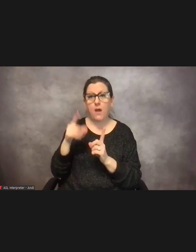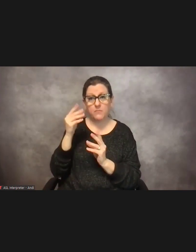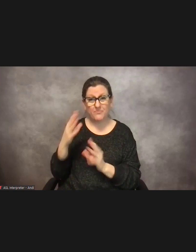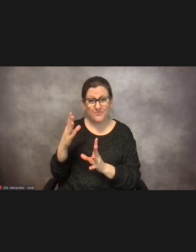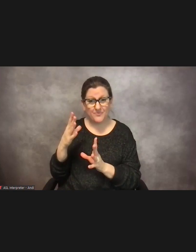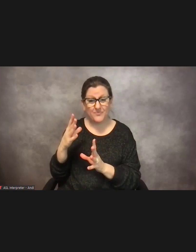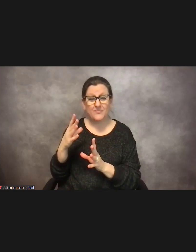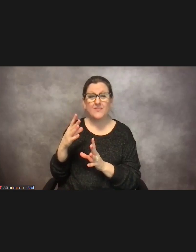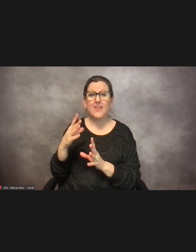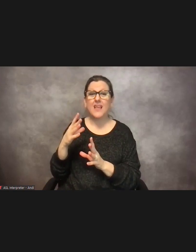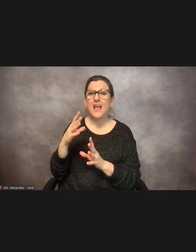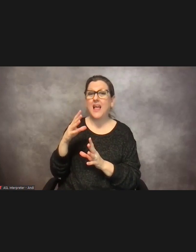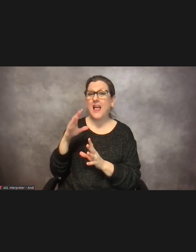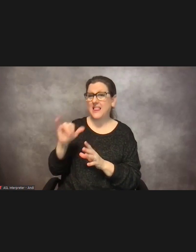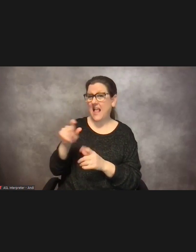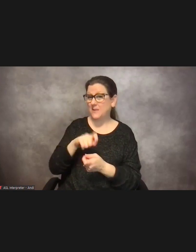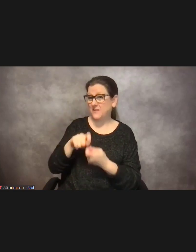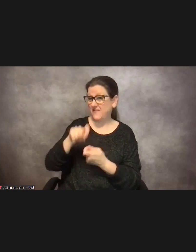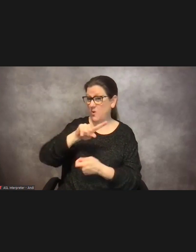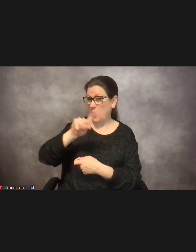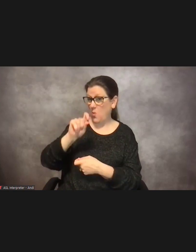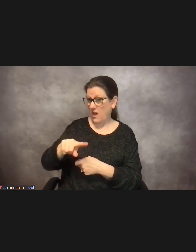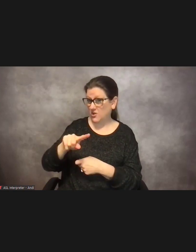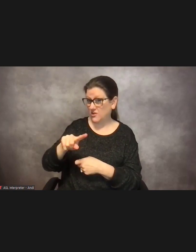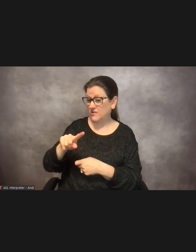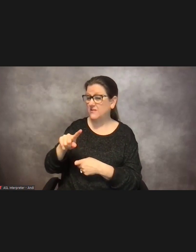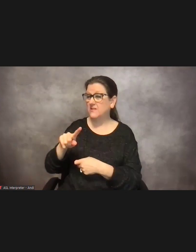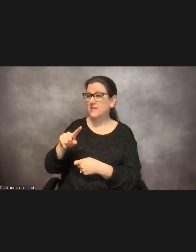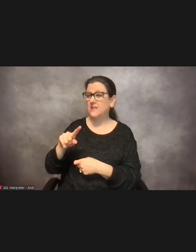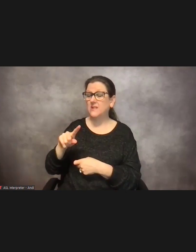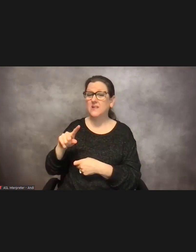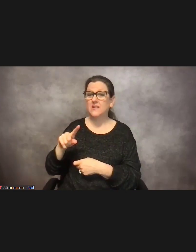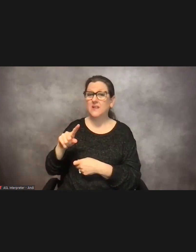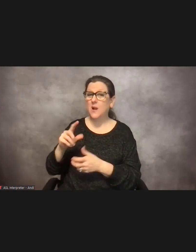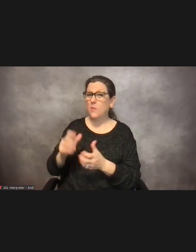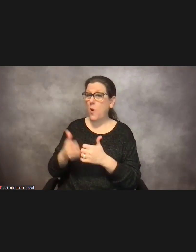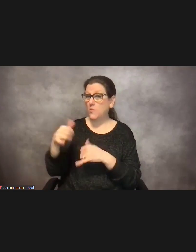that the response to that particular poll was, um, the most